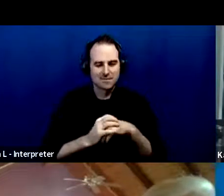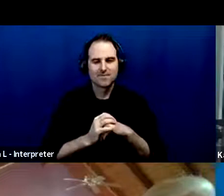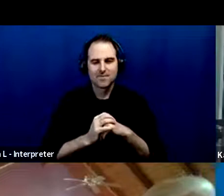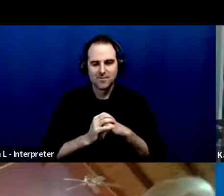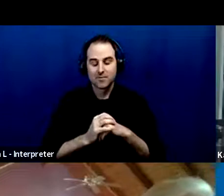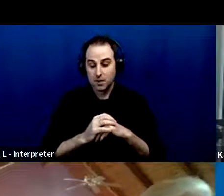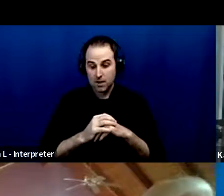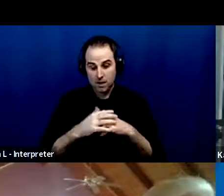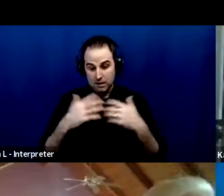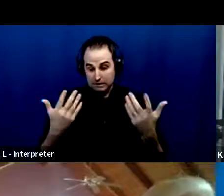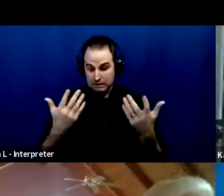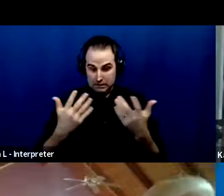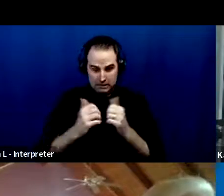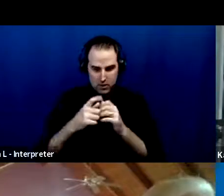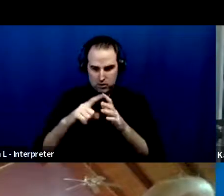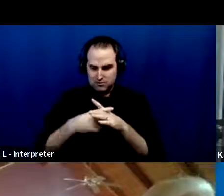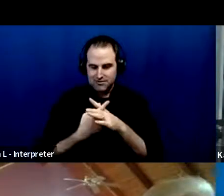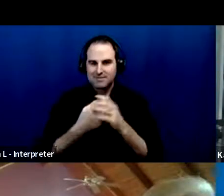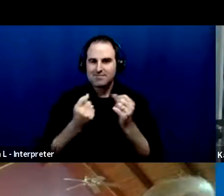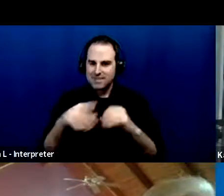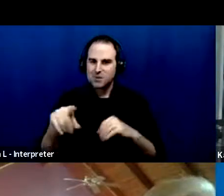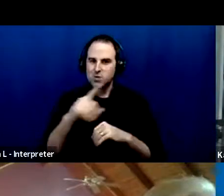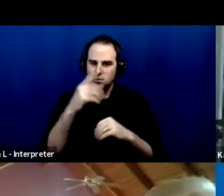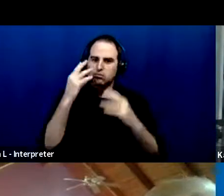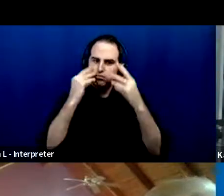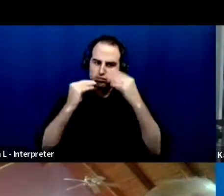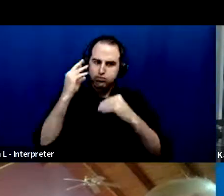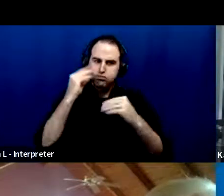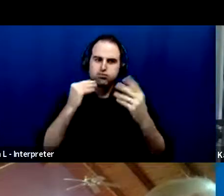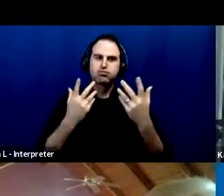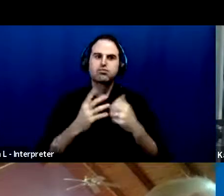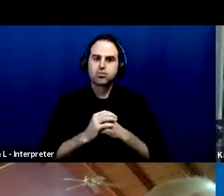before you kind of know how to get started. Do you need Do you want me to start at the beginning?